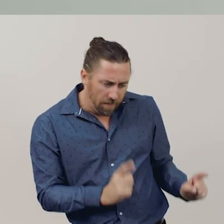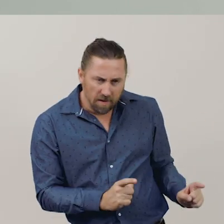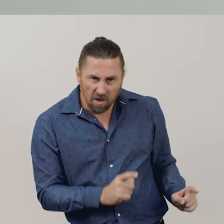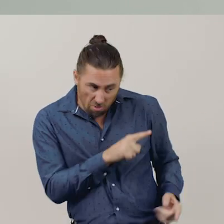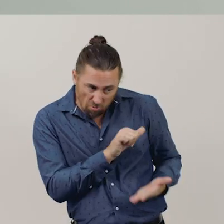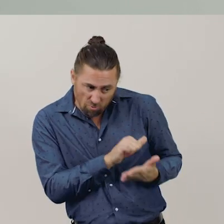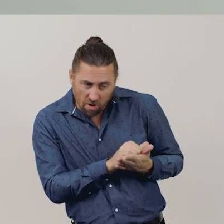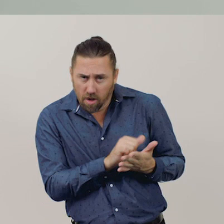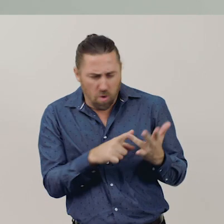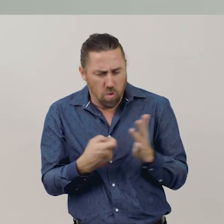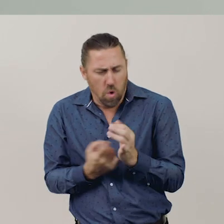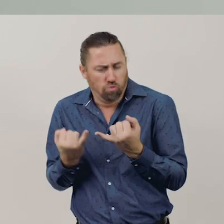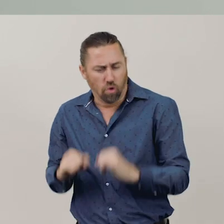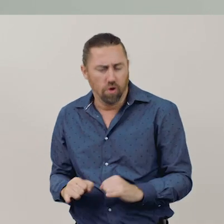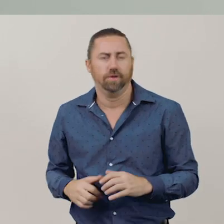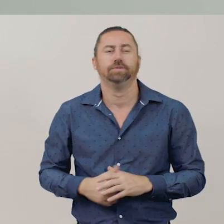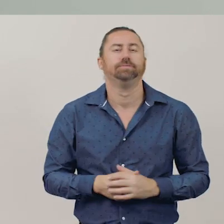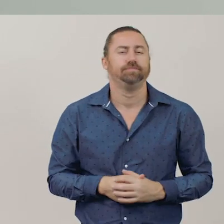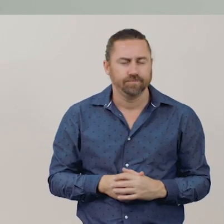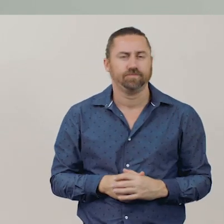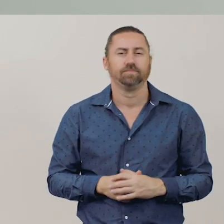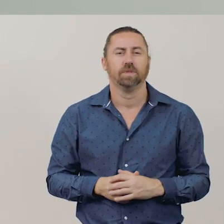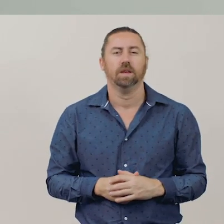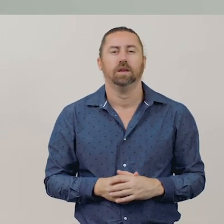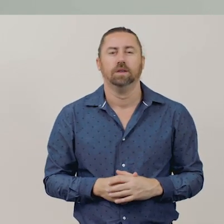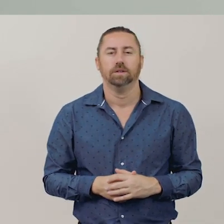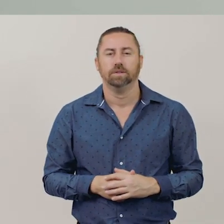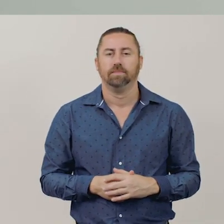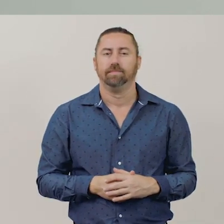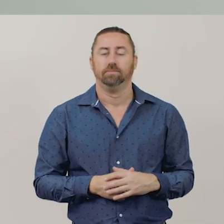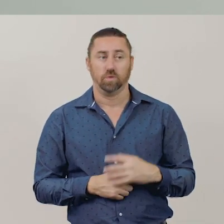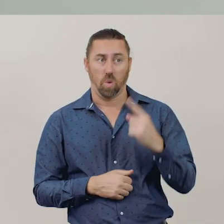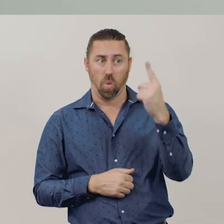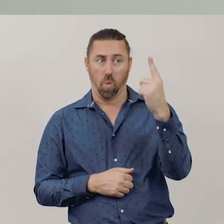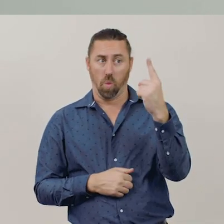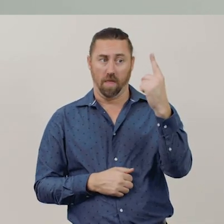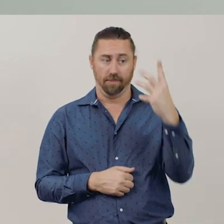Ready? 1 third is larger than 2 eighths.